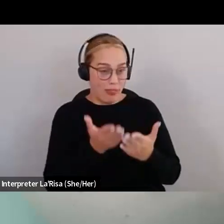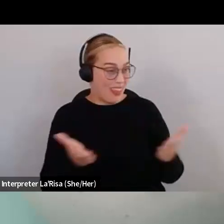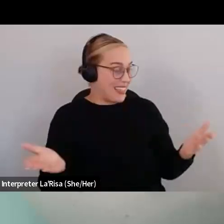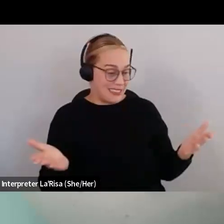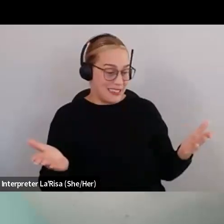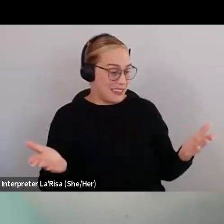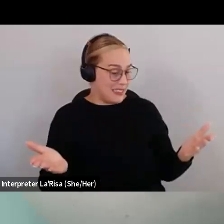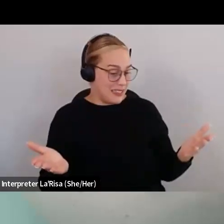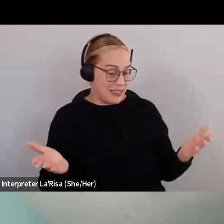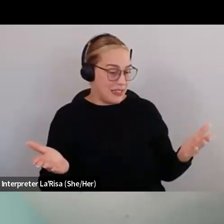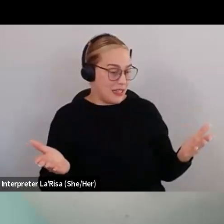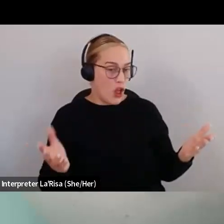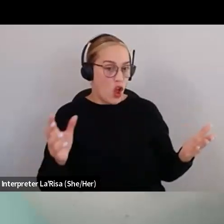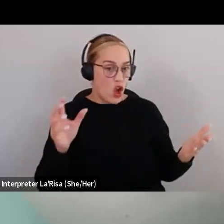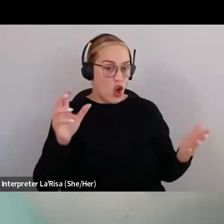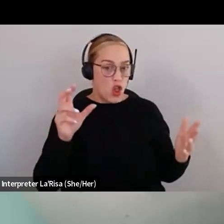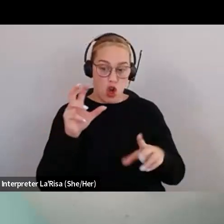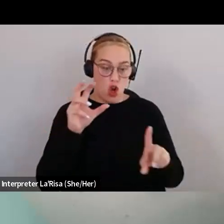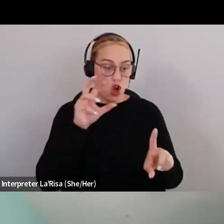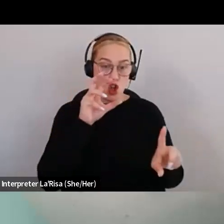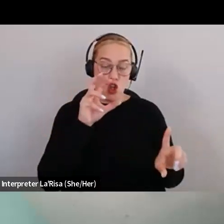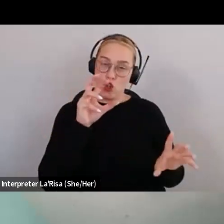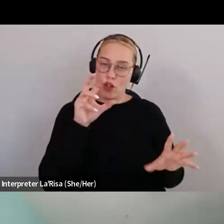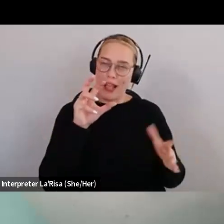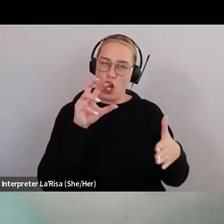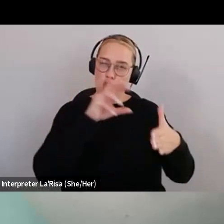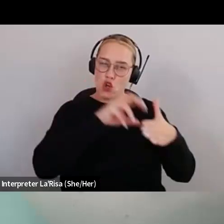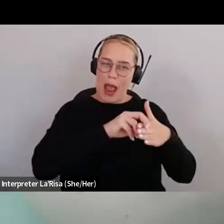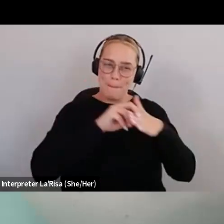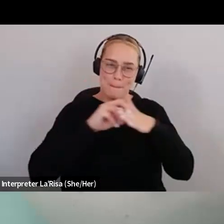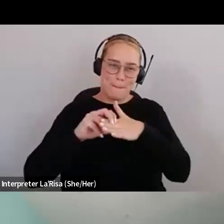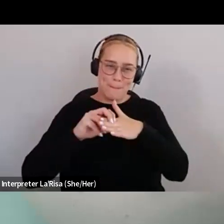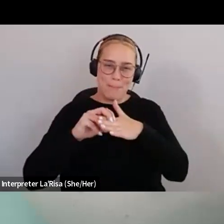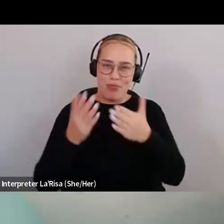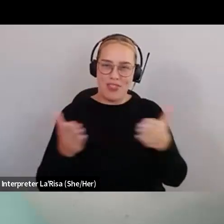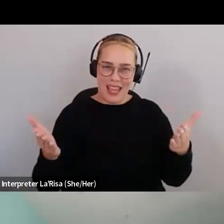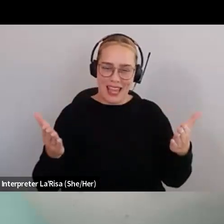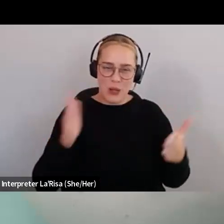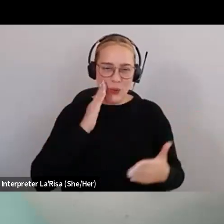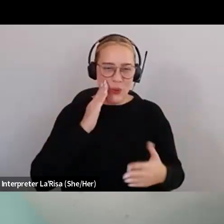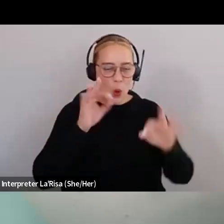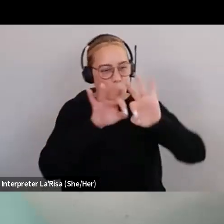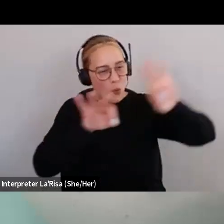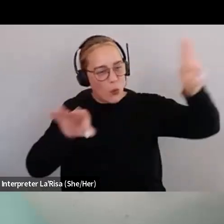: I think she is absolutely qualified for the job. There are several